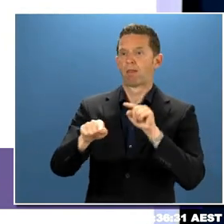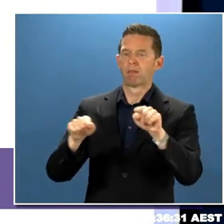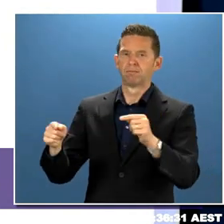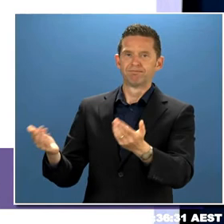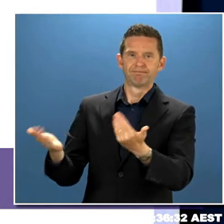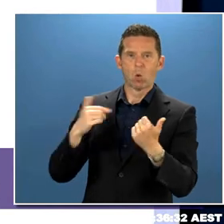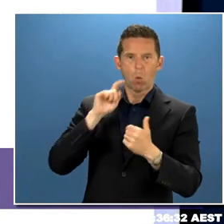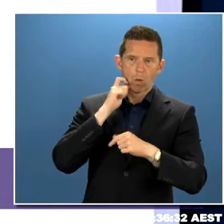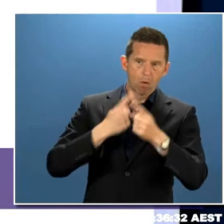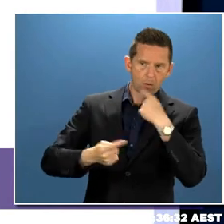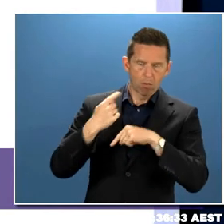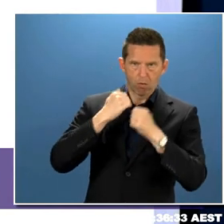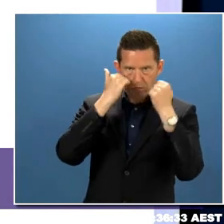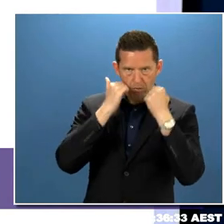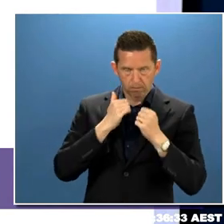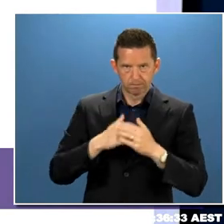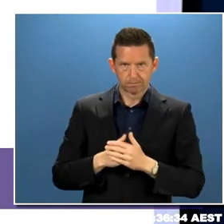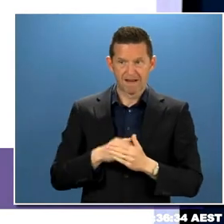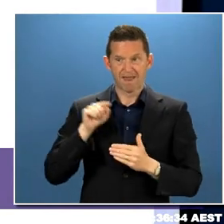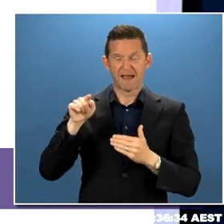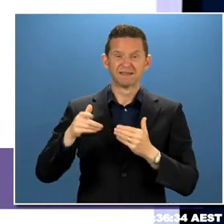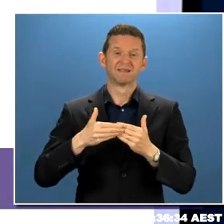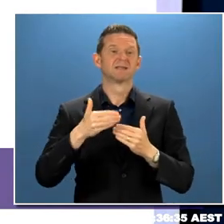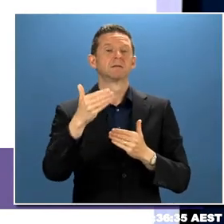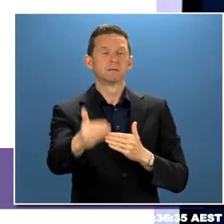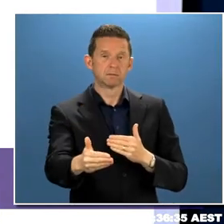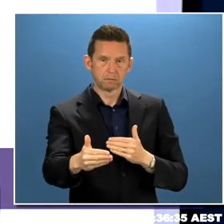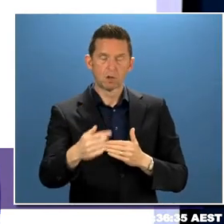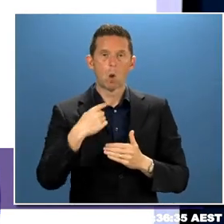In preparation for that further hearing, we will be seeking directions today to